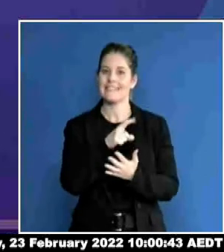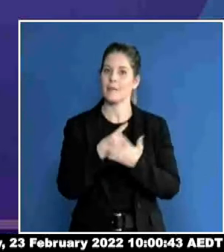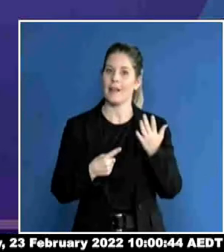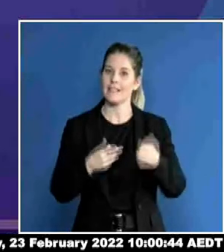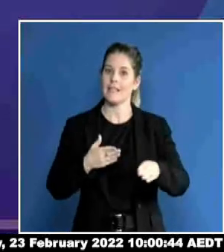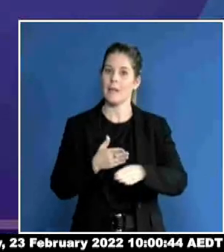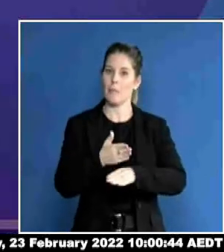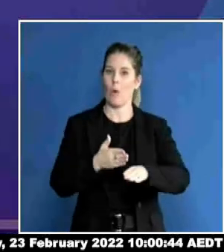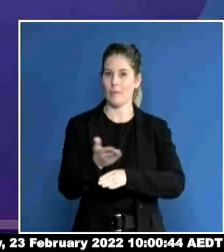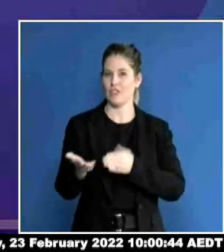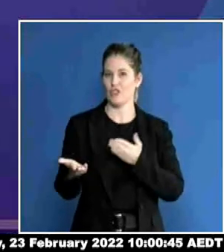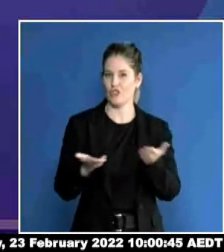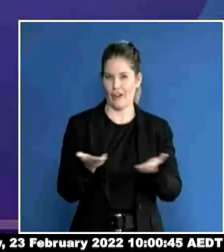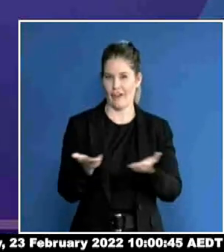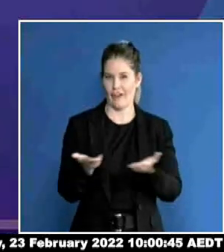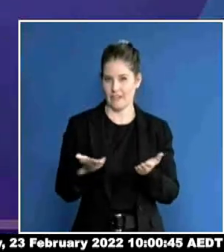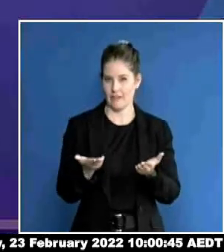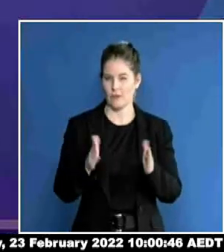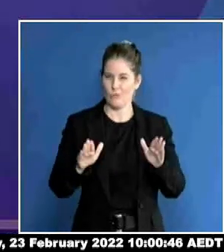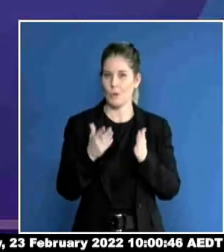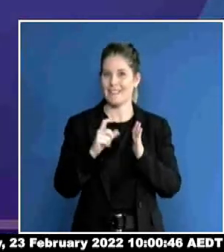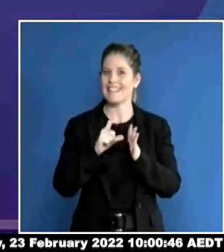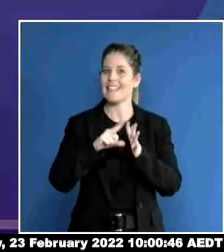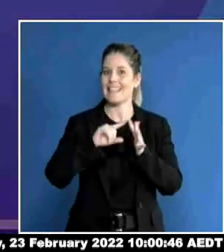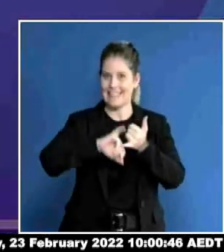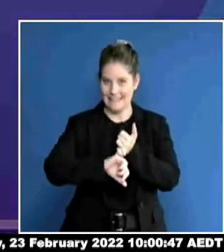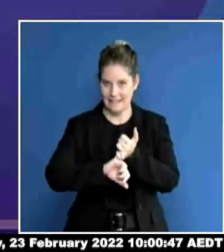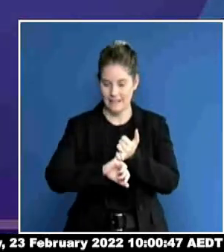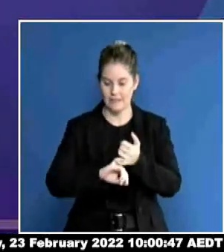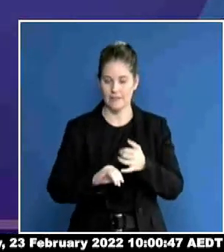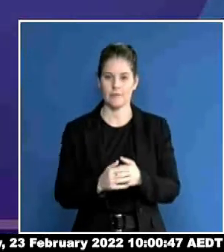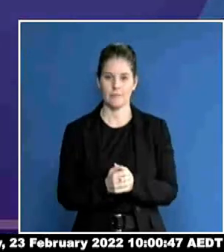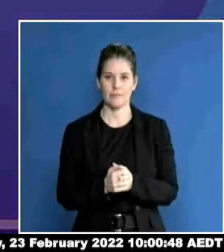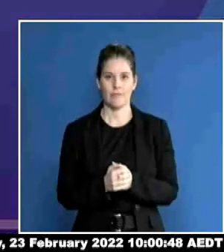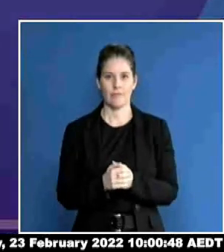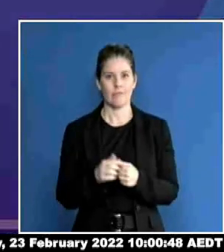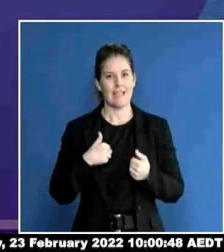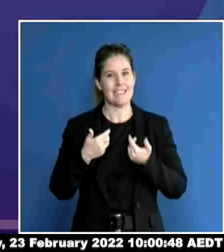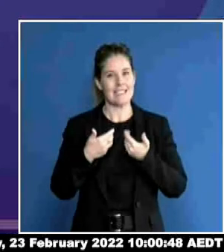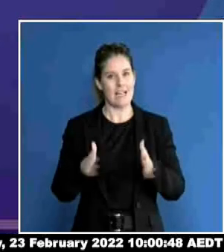We begin, as always, with an Acknowledgment of Country, and I will ask Commissioner